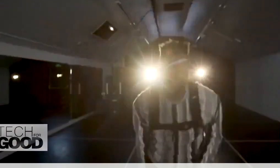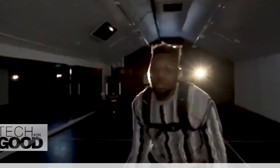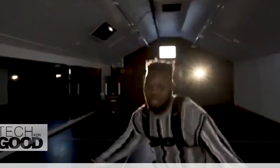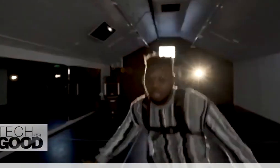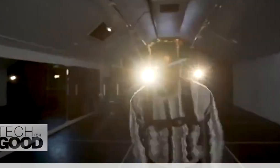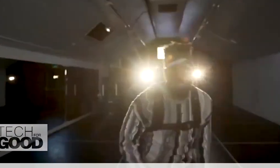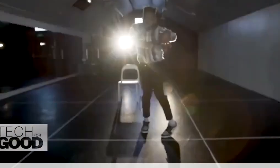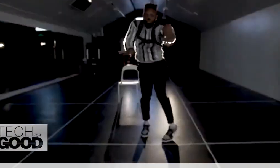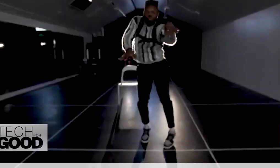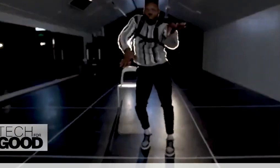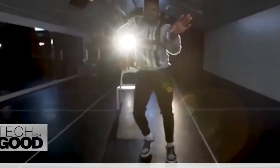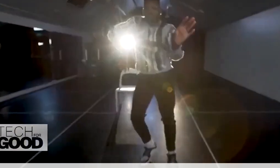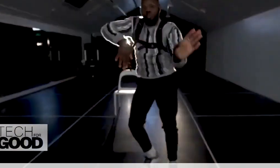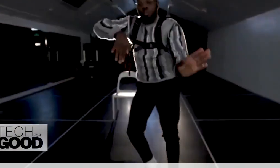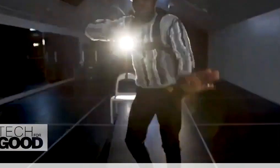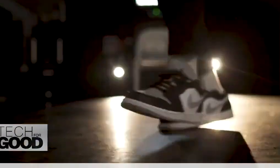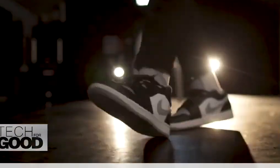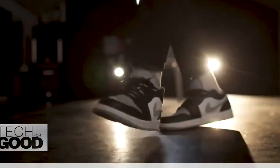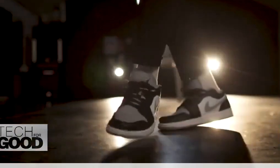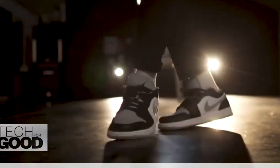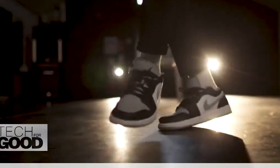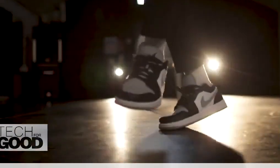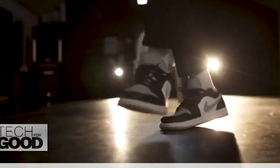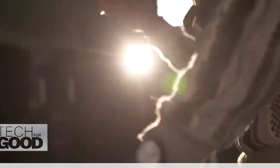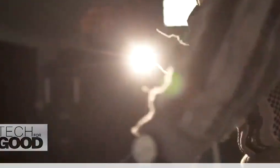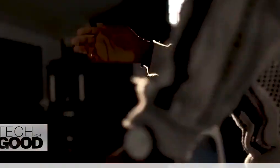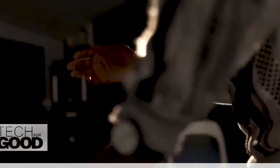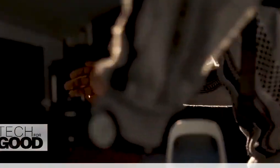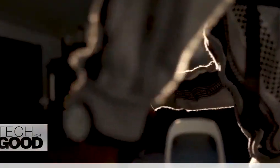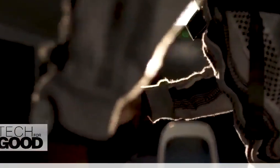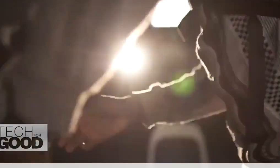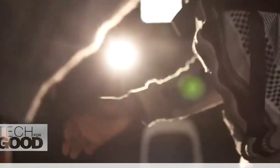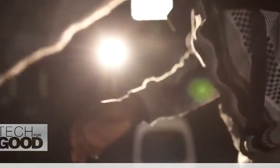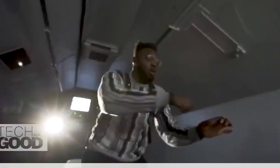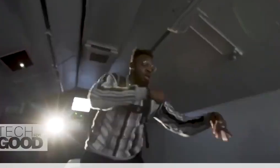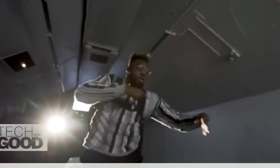For me, dancing is my life. It's a stress release.